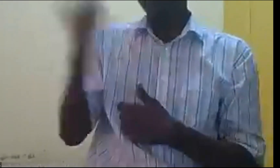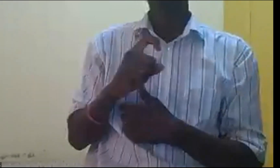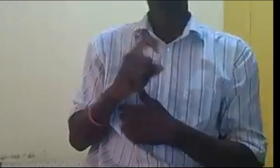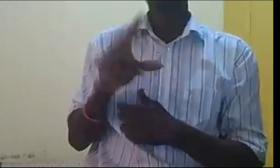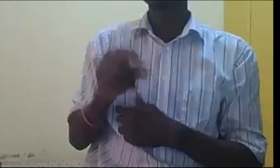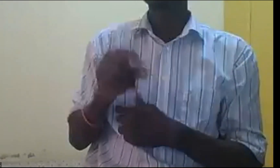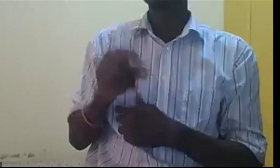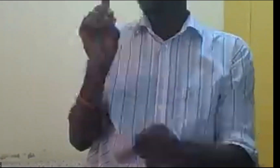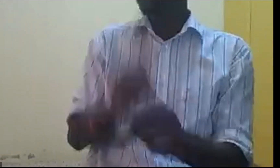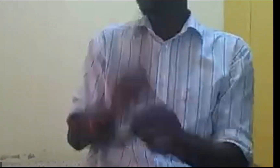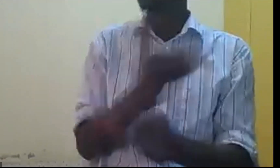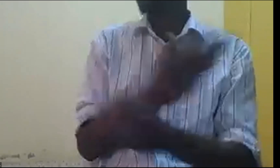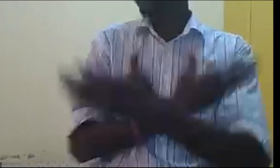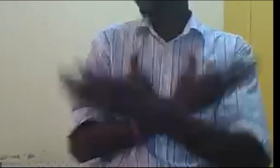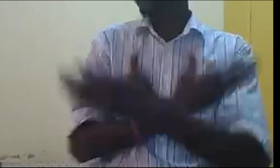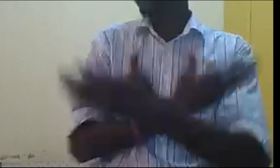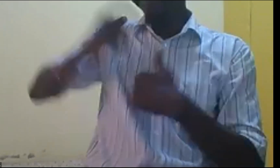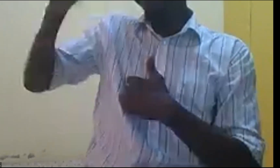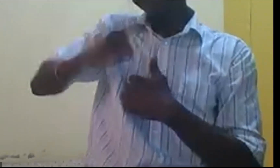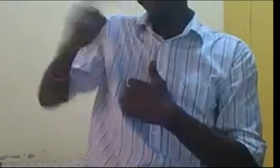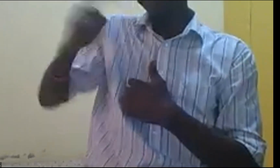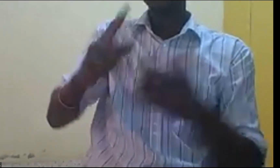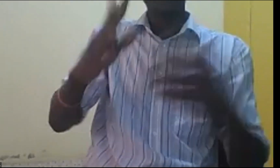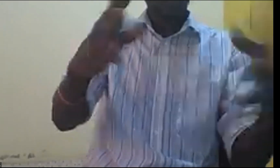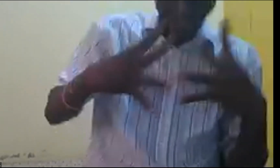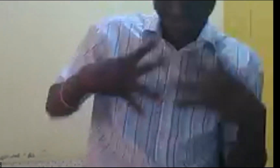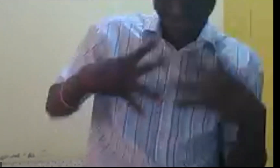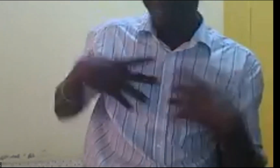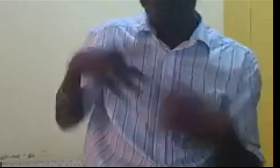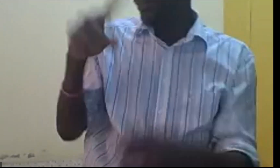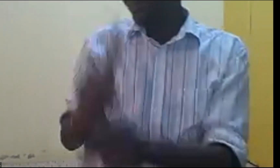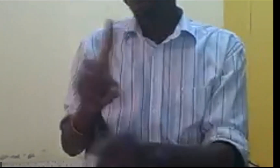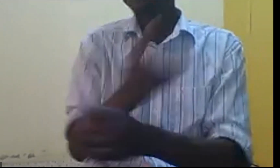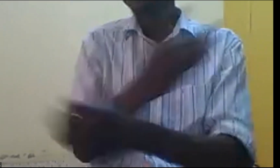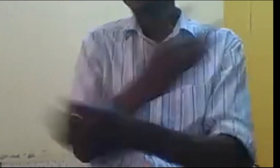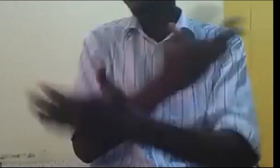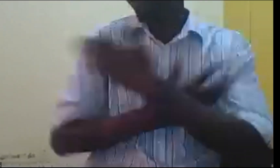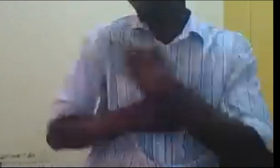And. Apologies are, Lena, but your connection is your sound is not very clear.